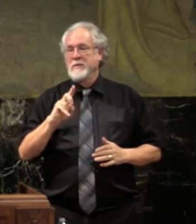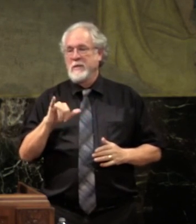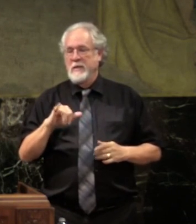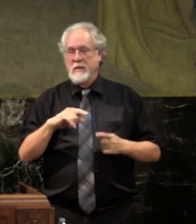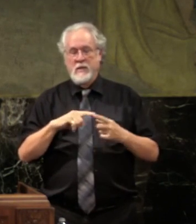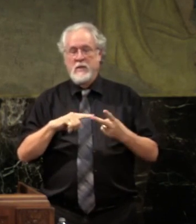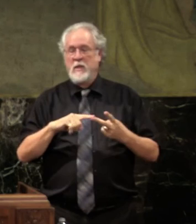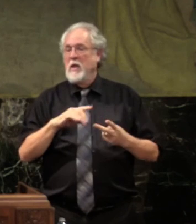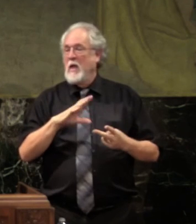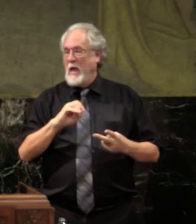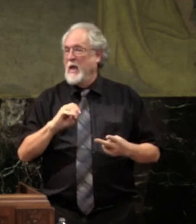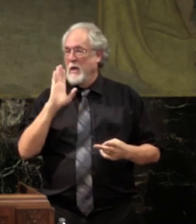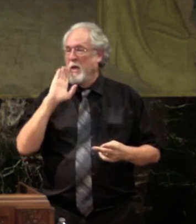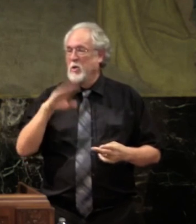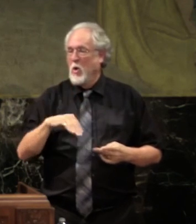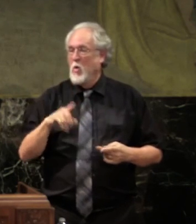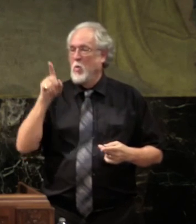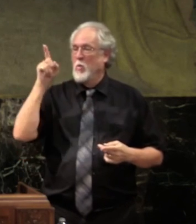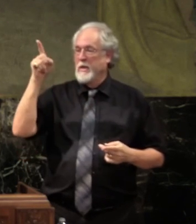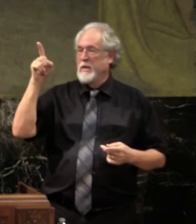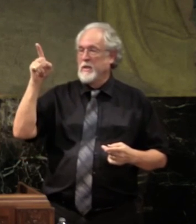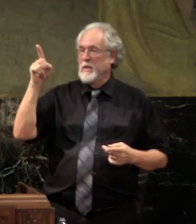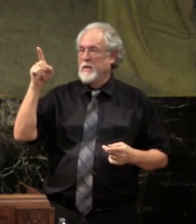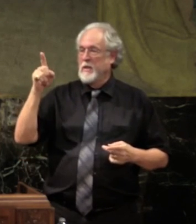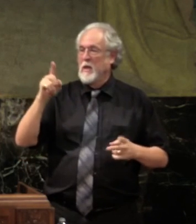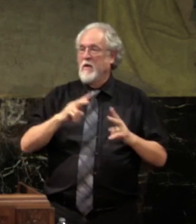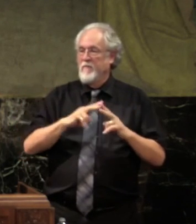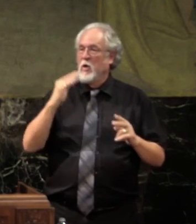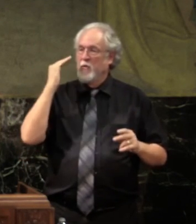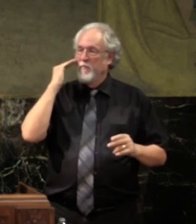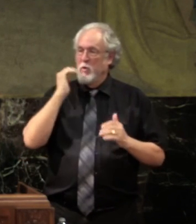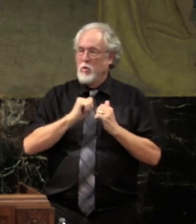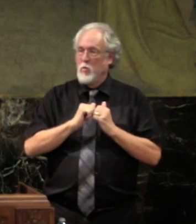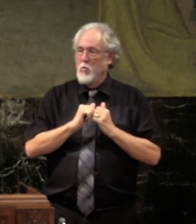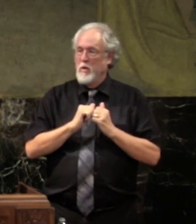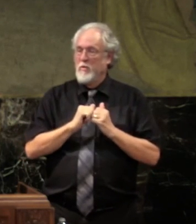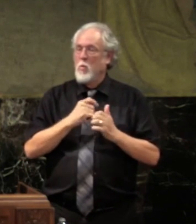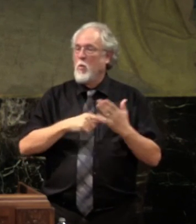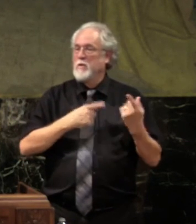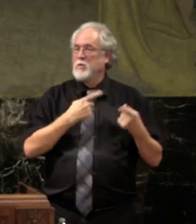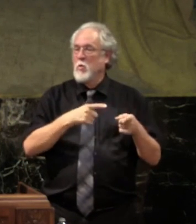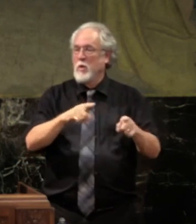I know that did he is very familiar with with what's going on here in Louisiana